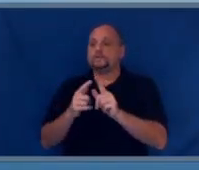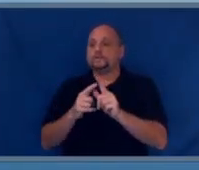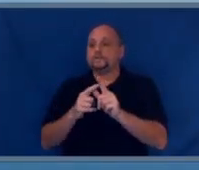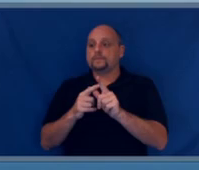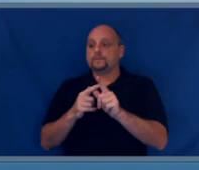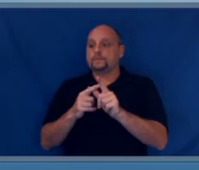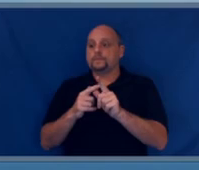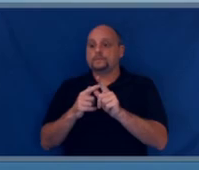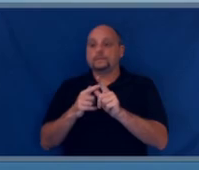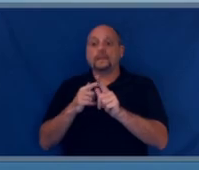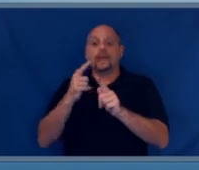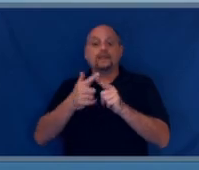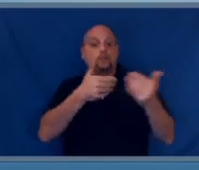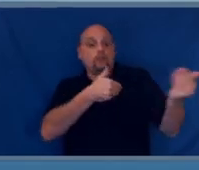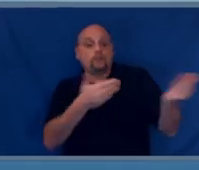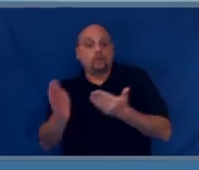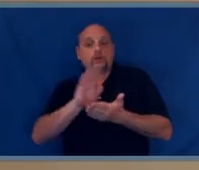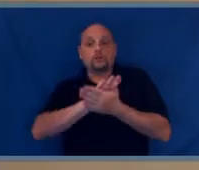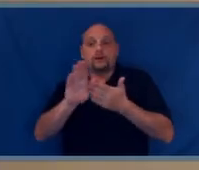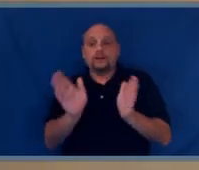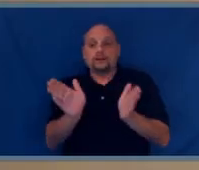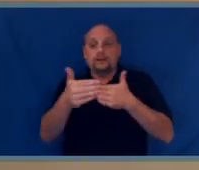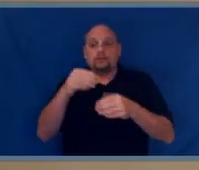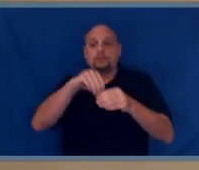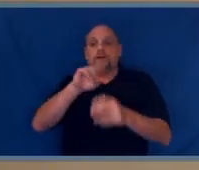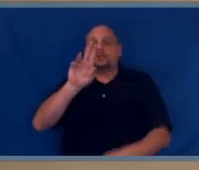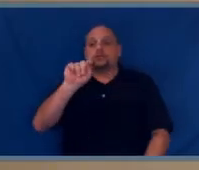CLEAN YEAR, AND TEST THE RANGE